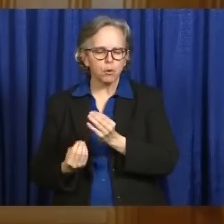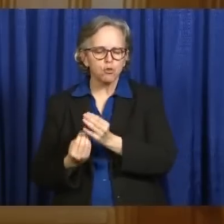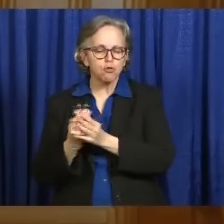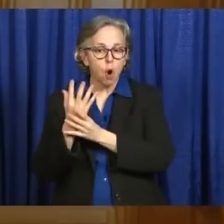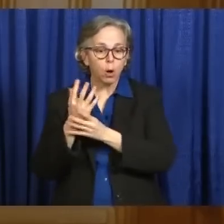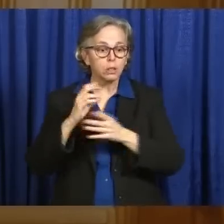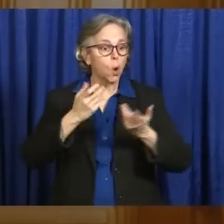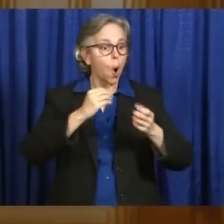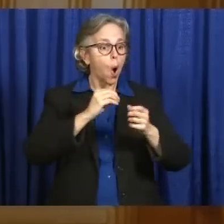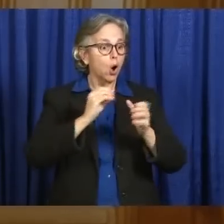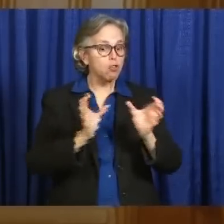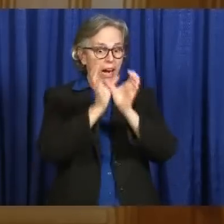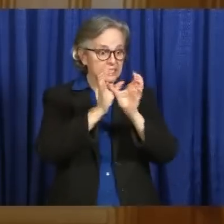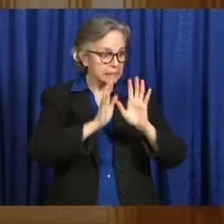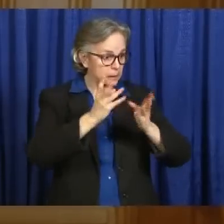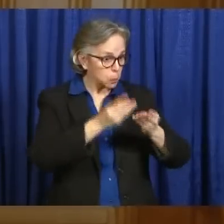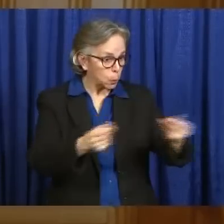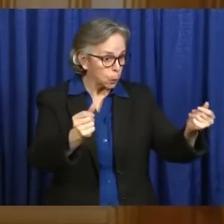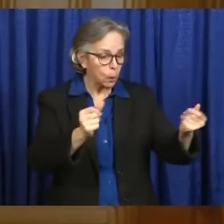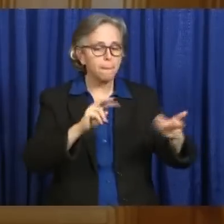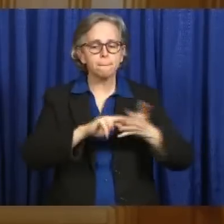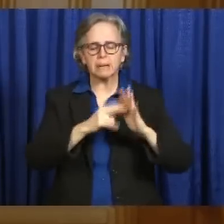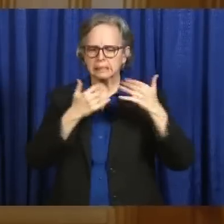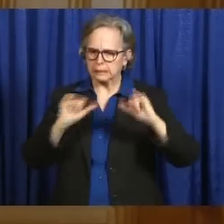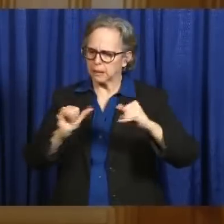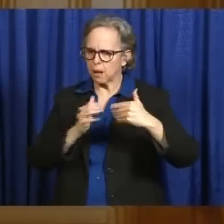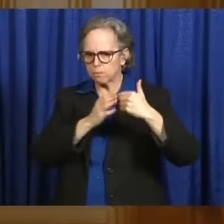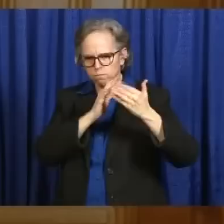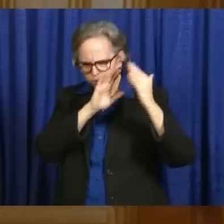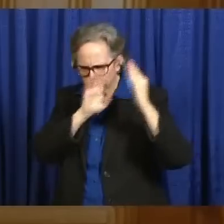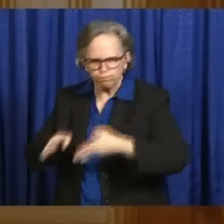SUSTAIN SMALL SOUTHEAST OHIO BUSINESSES DURING THIS COVID-19 OUTBREAK AND CREATE SUSTAINABLE GROWTH FOR THE REGION BEYOND THE REGION.